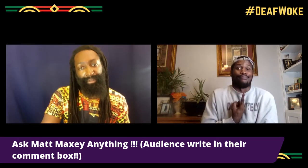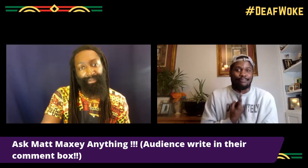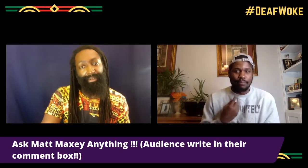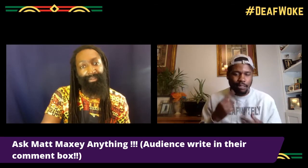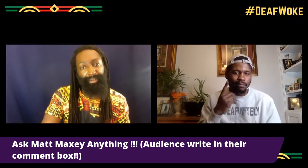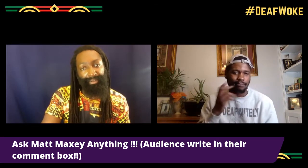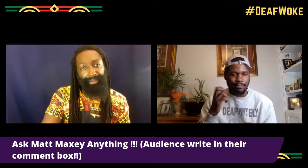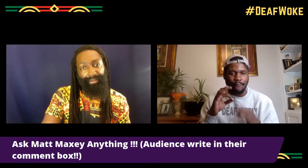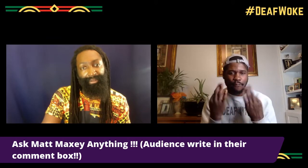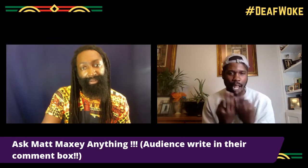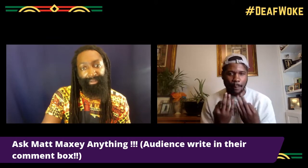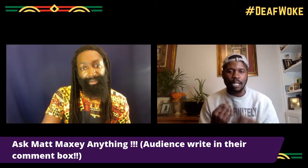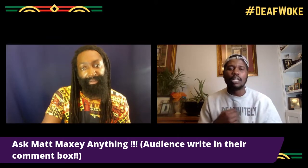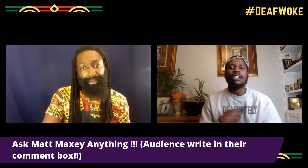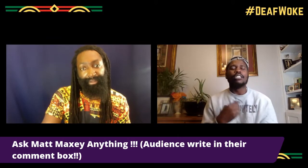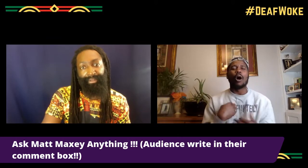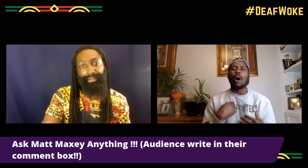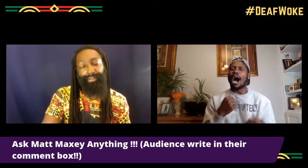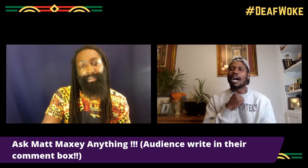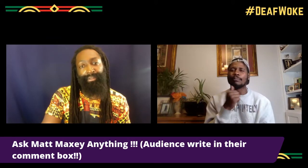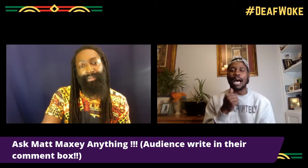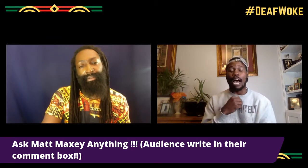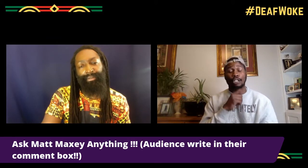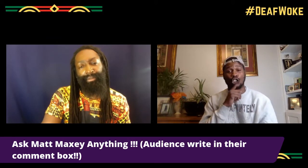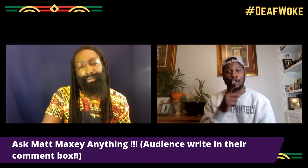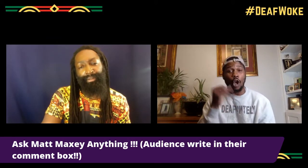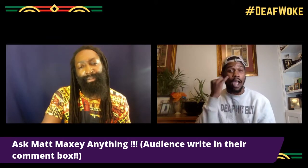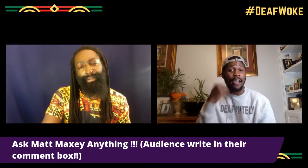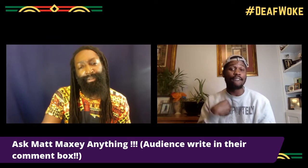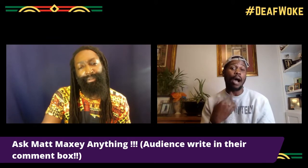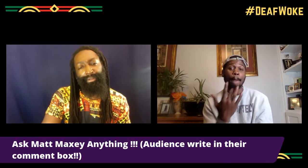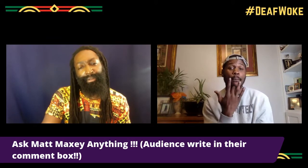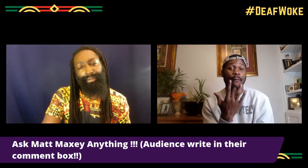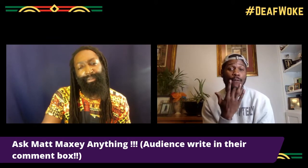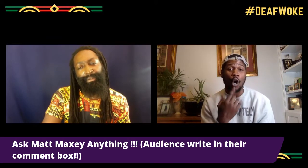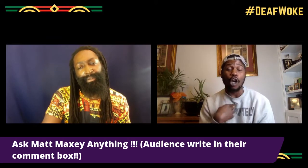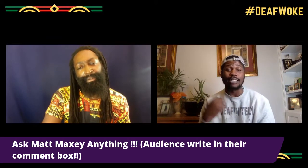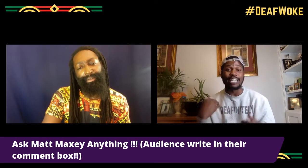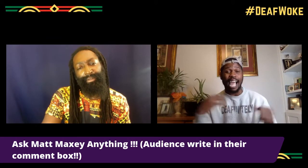Me I'm black, But I'm the only deaf in my family.